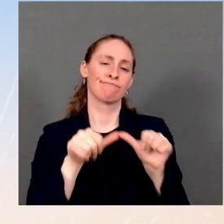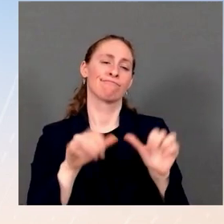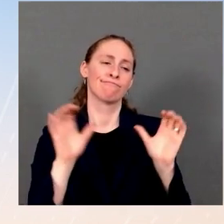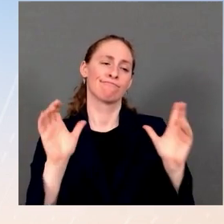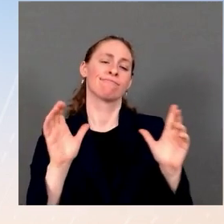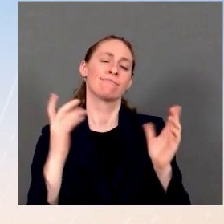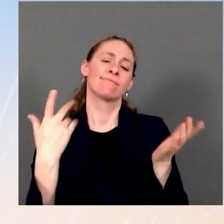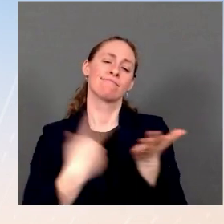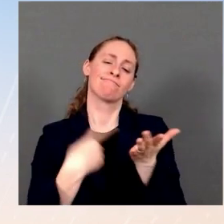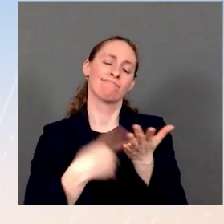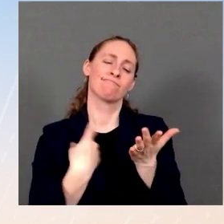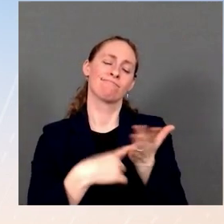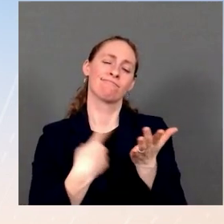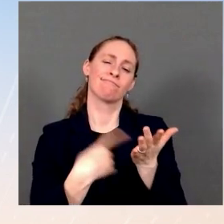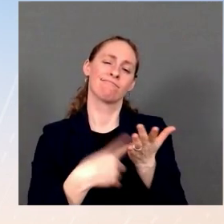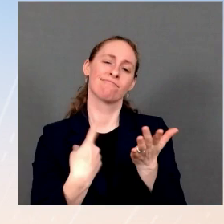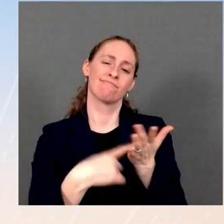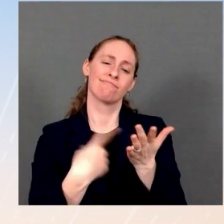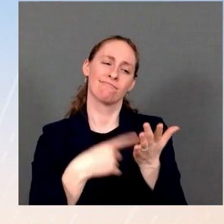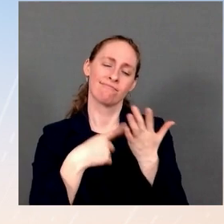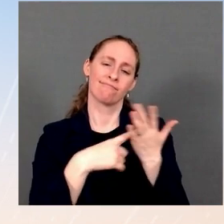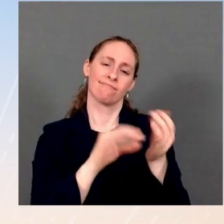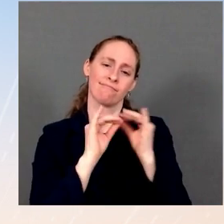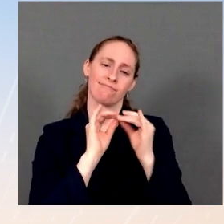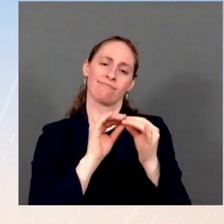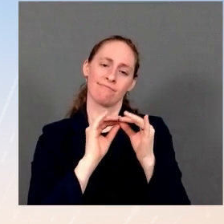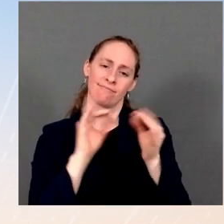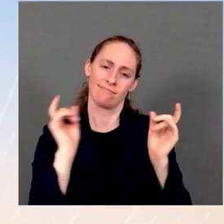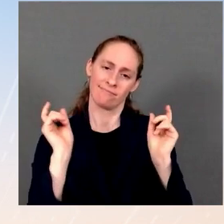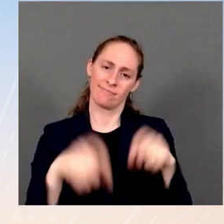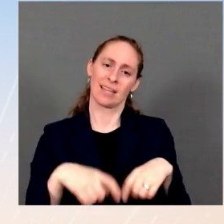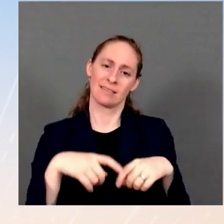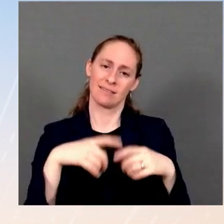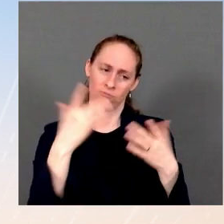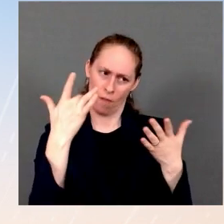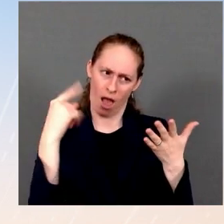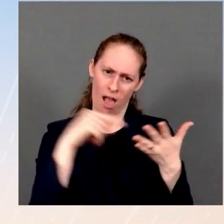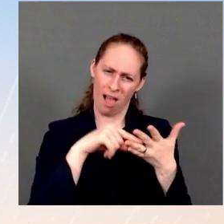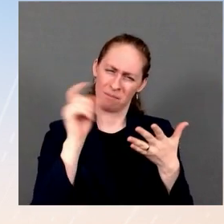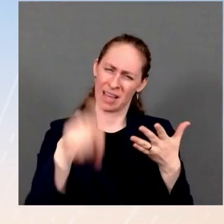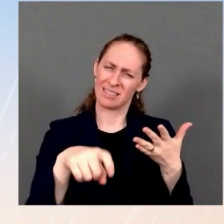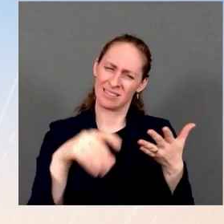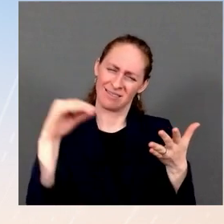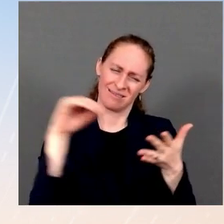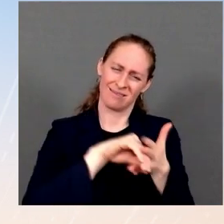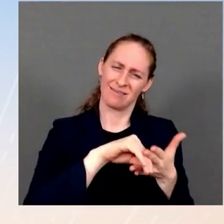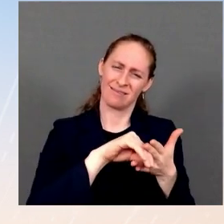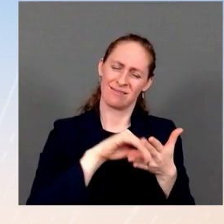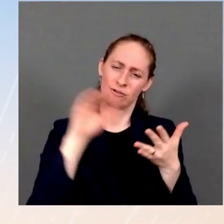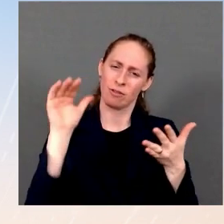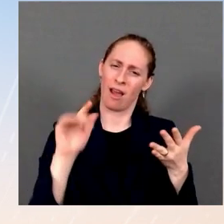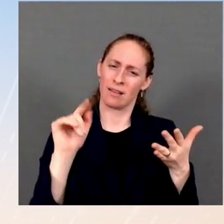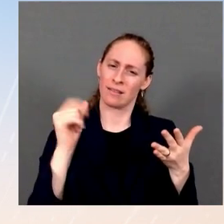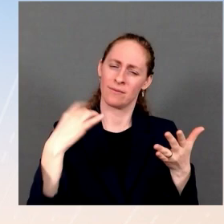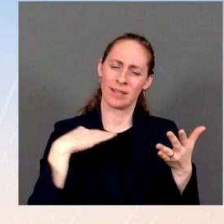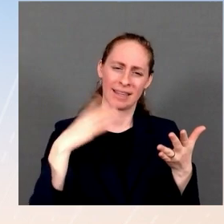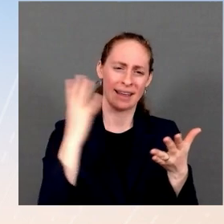included in the Build Back Better Bill. Look, the CTC puts money directly into the pockets of families across this country at a time